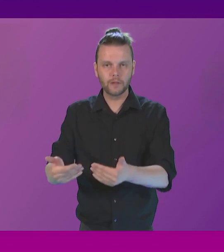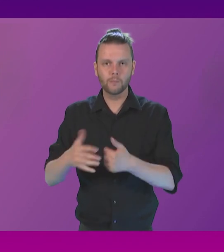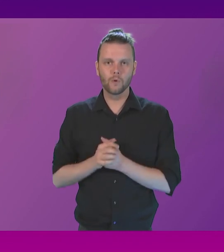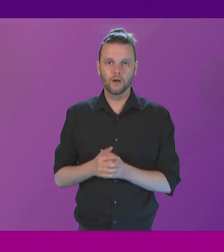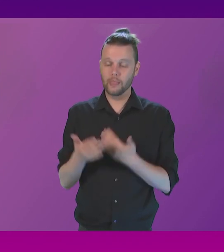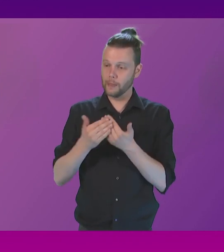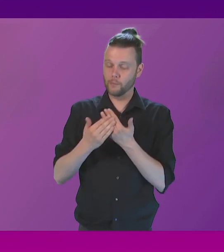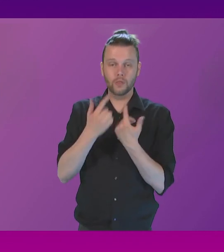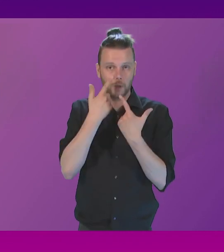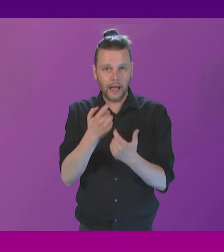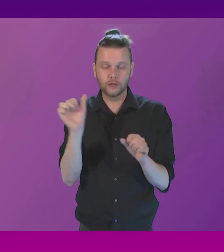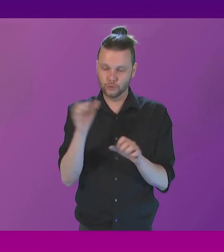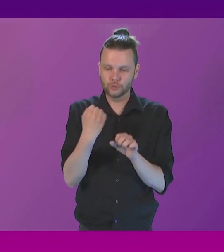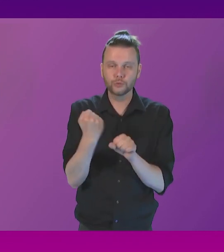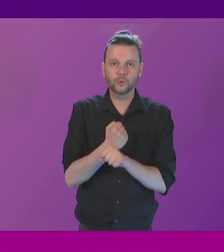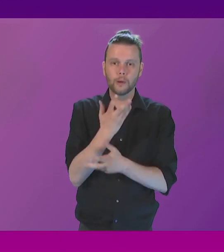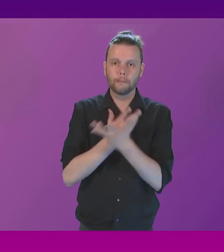we have further to go and that we can and should be doing more to keep our promise